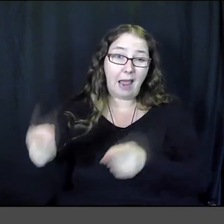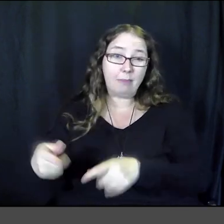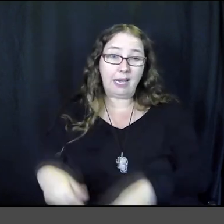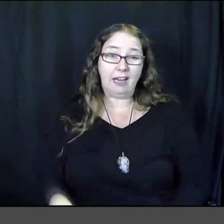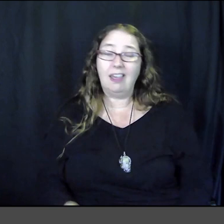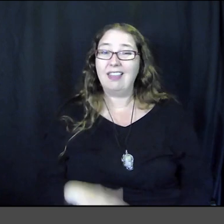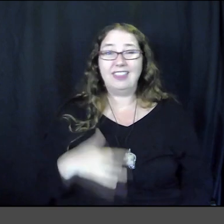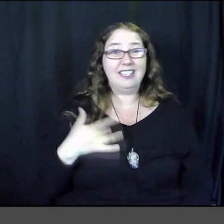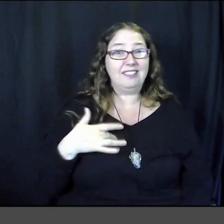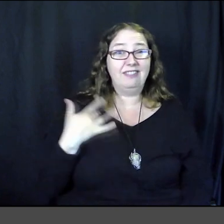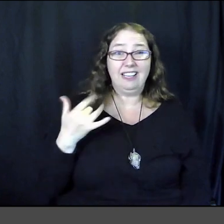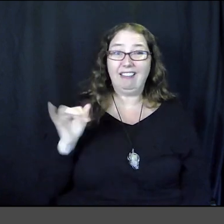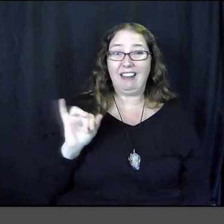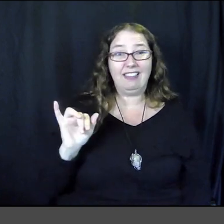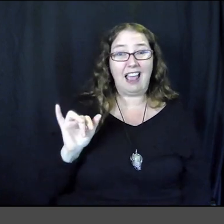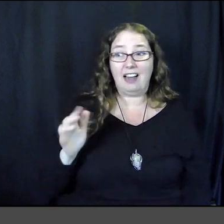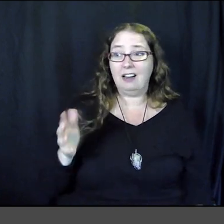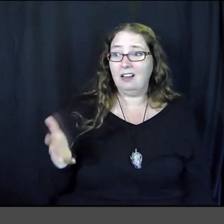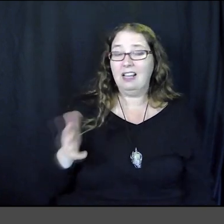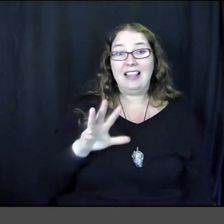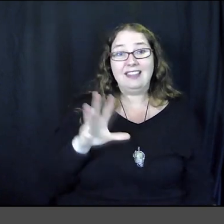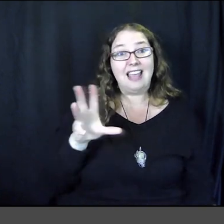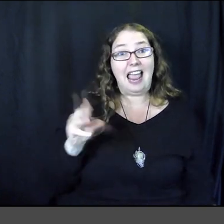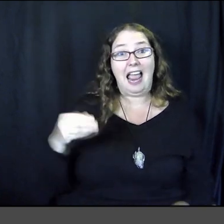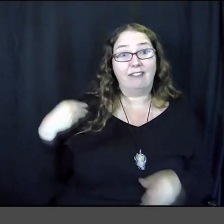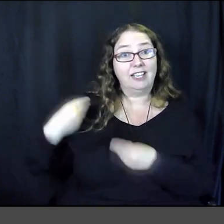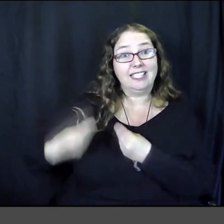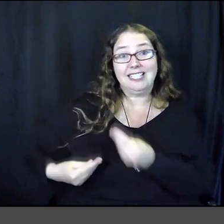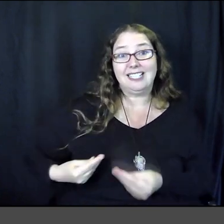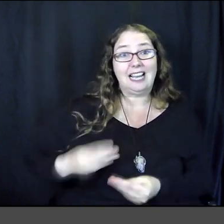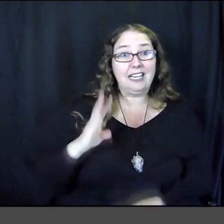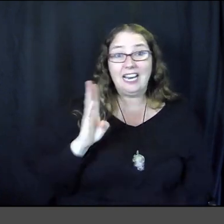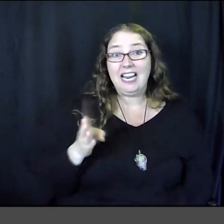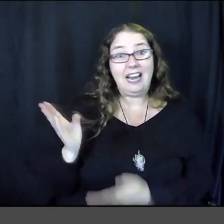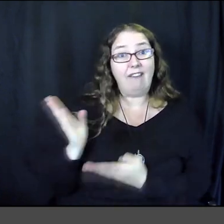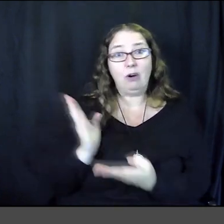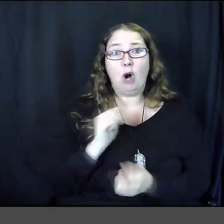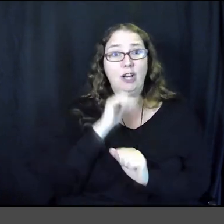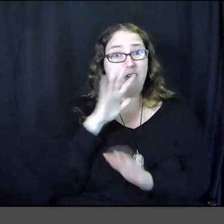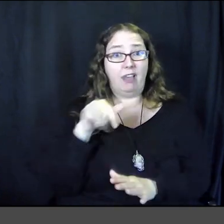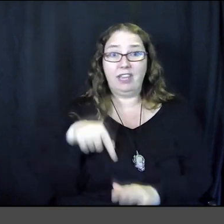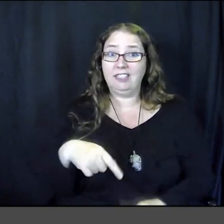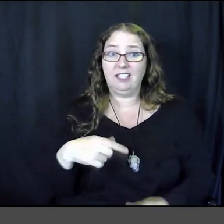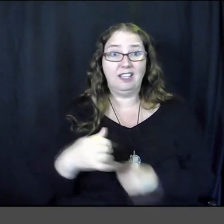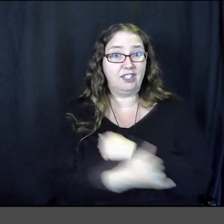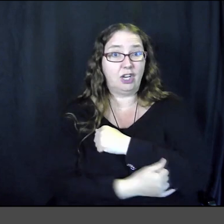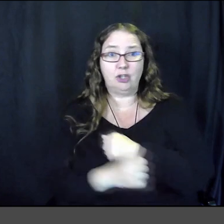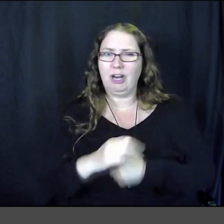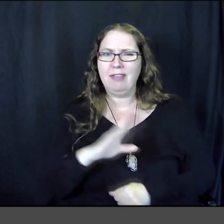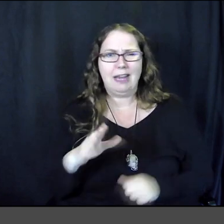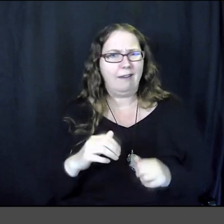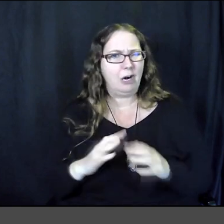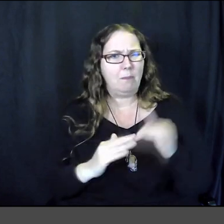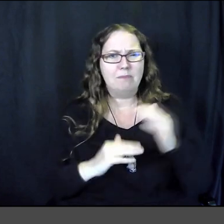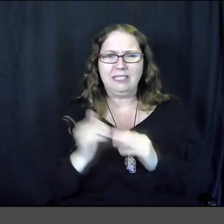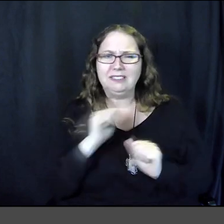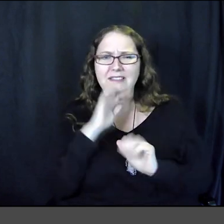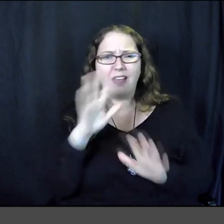THE AFRICAN DESCENDANT NEVER BROUGHT ANYTHING TO THIS NATION. THEY NEVER BUILT ANYTHING. THEY NEVER HAD A CULTURE. THEY NEVER DID ANYTHING.